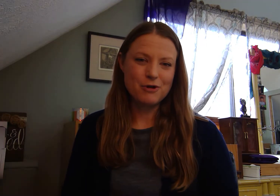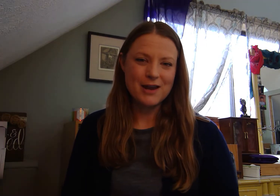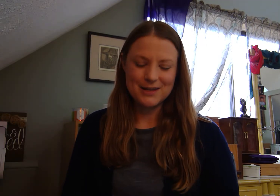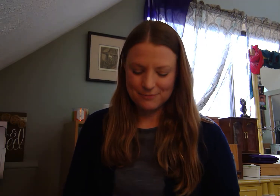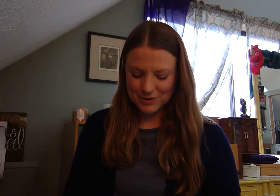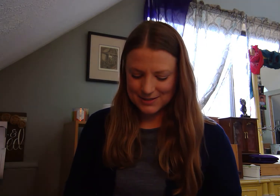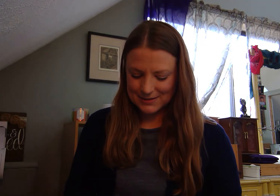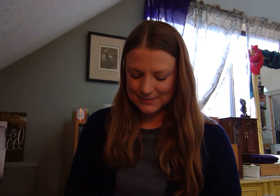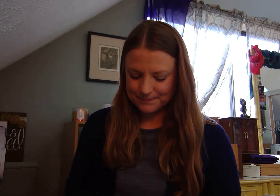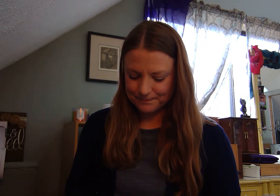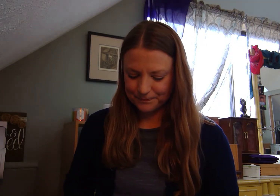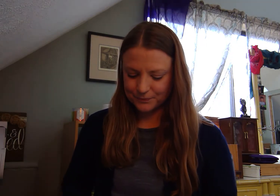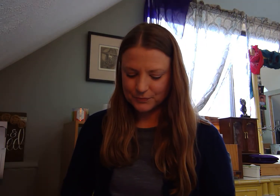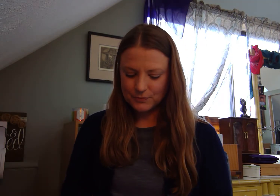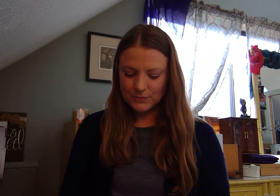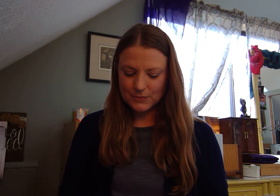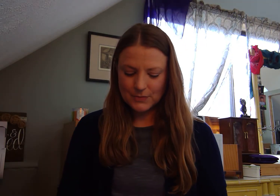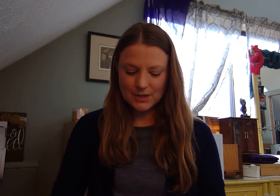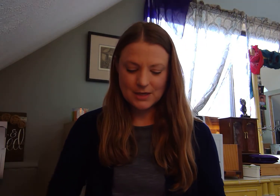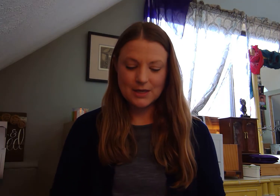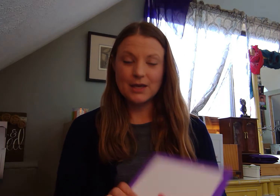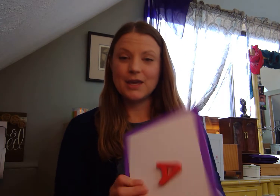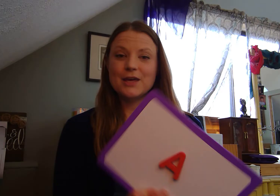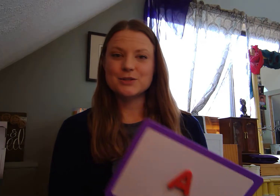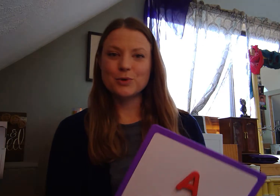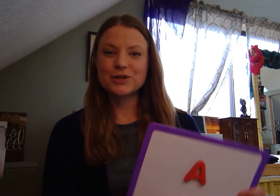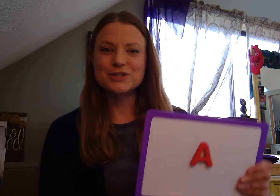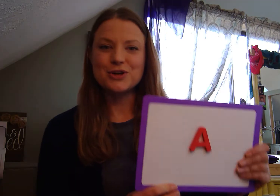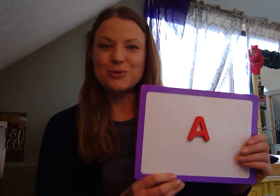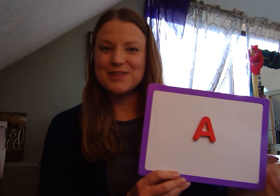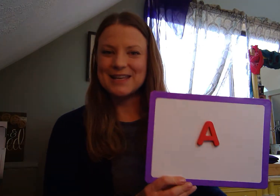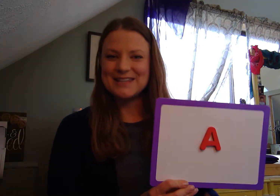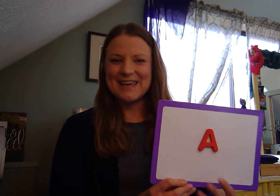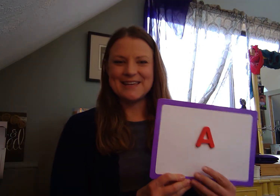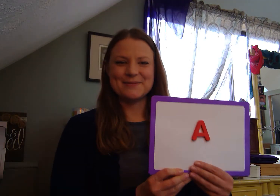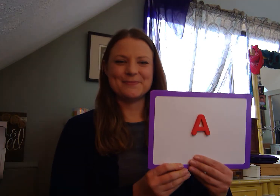variety of reasons.